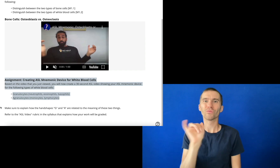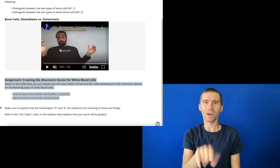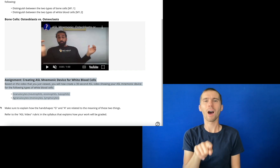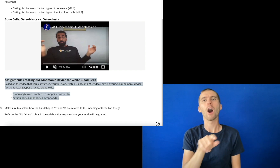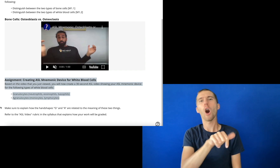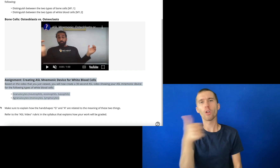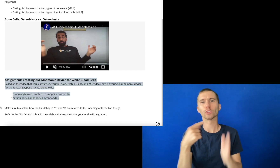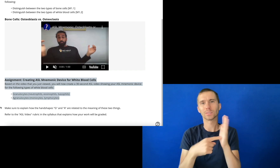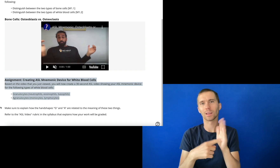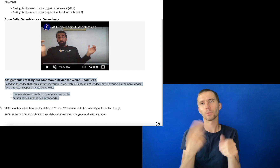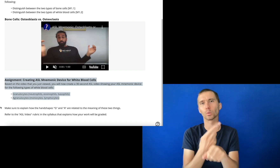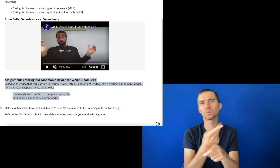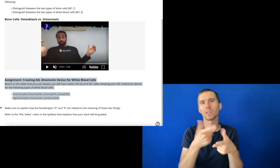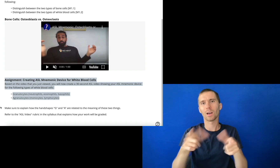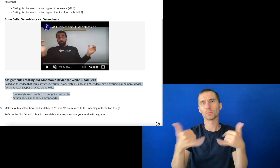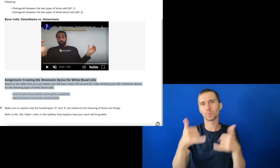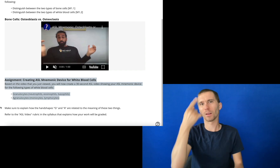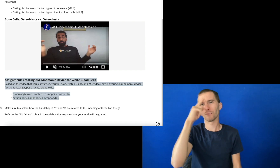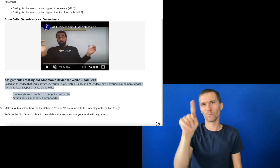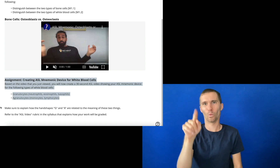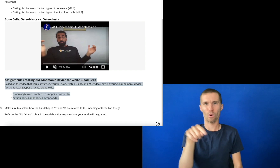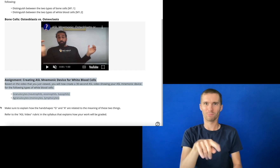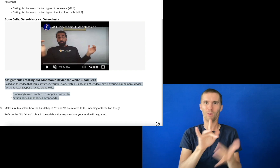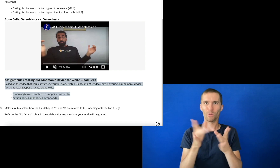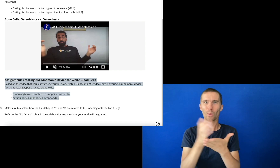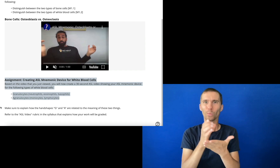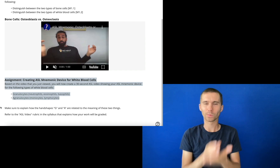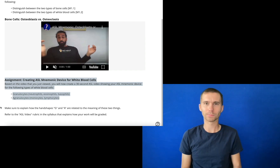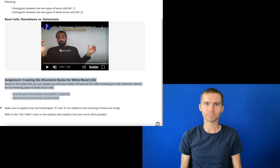That is another example of using language play in an online course.